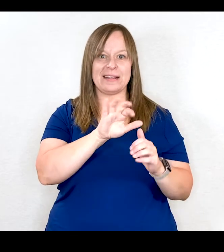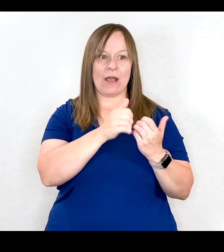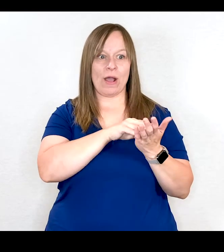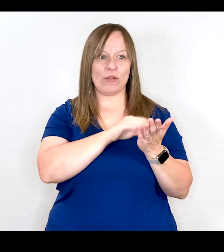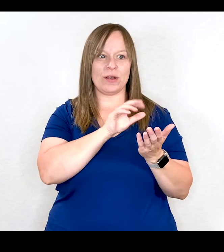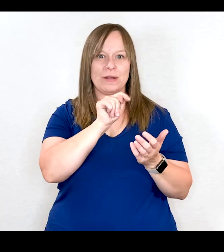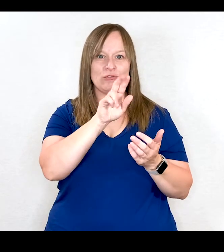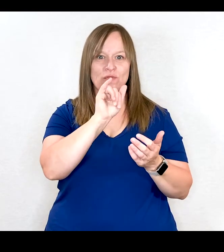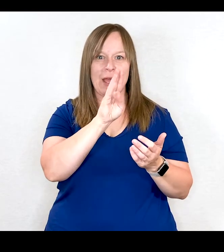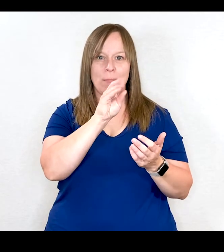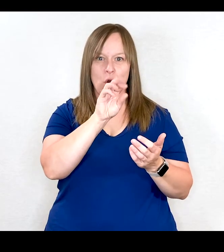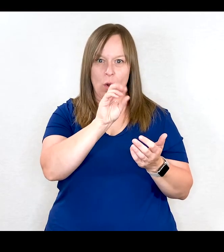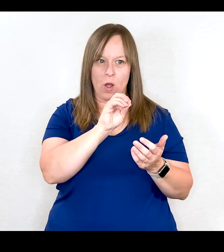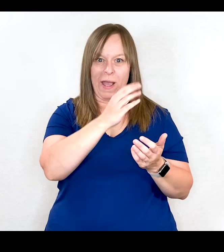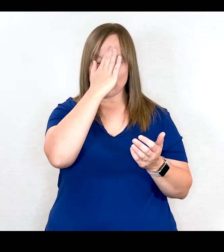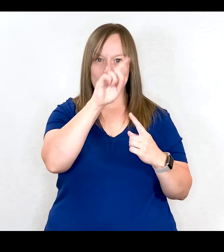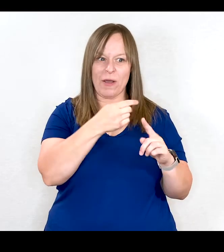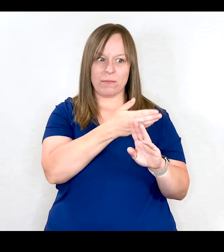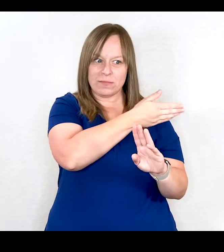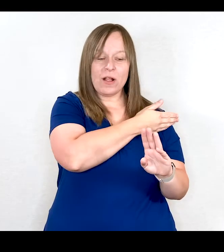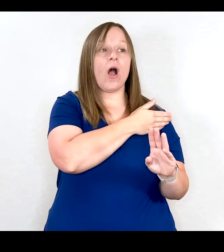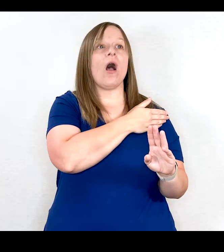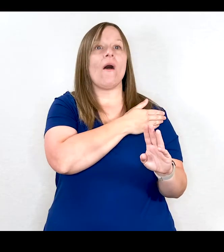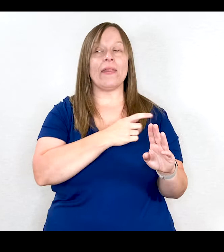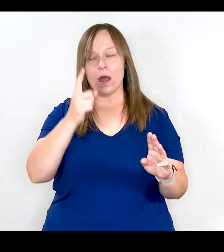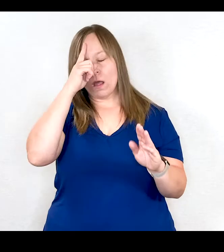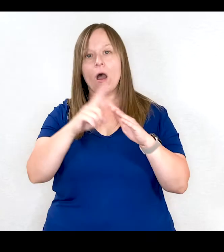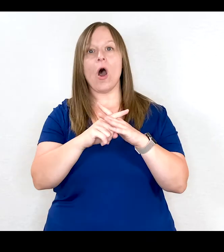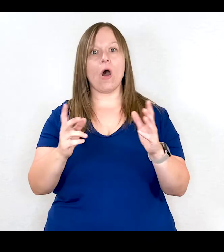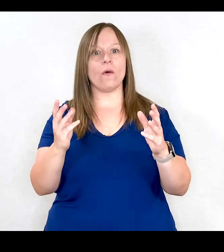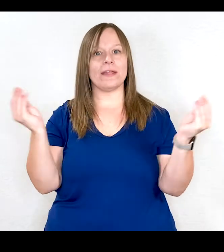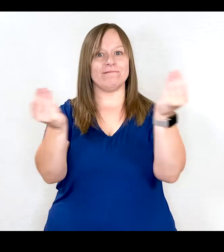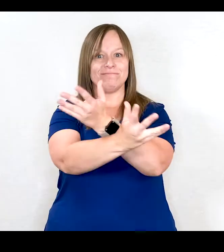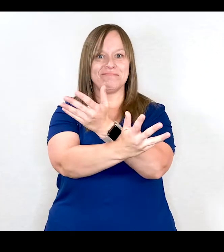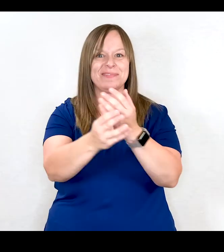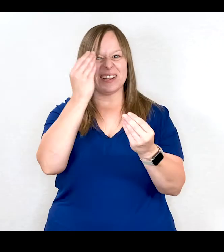That's how I learned about Tri-Boro. And that's how things came together. And we were able to solve and get